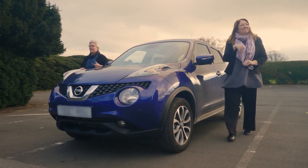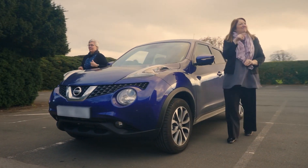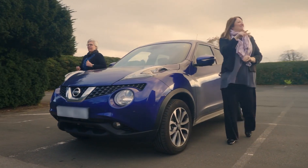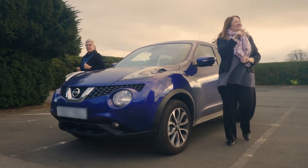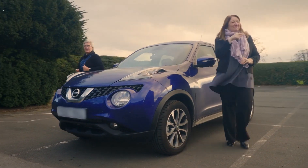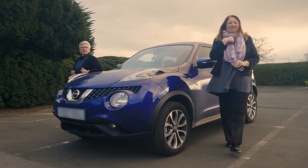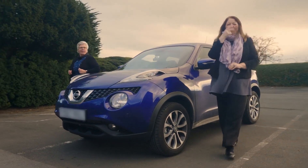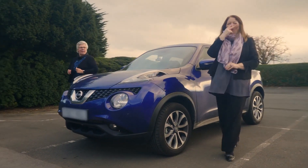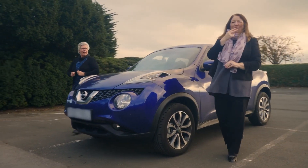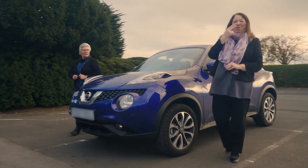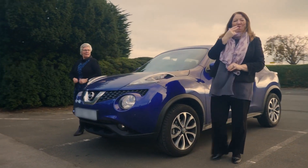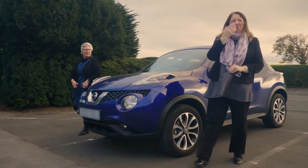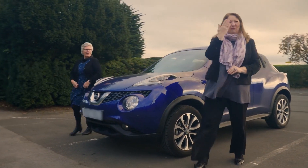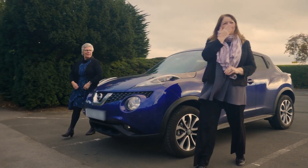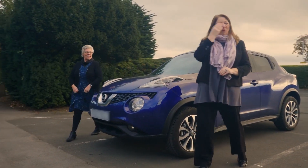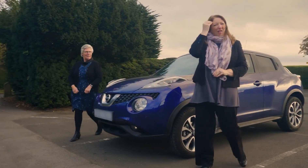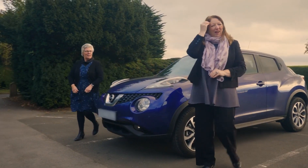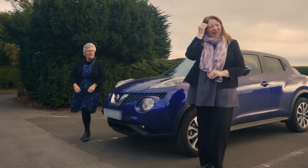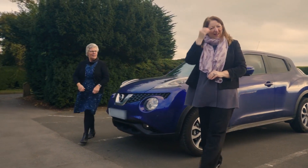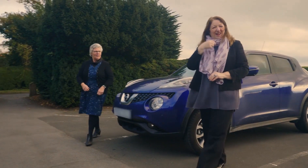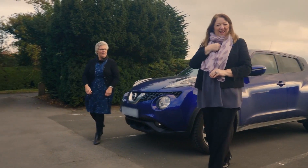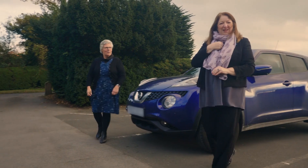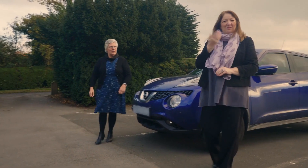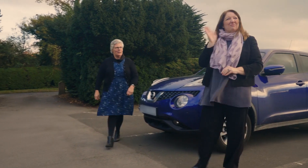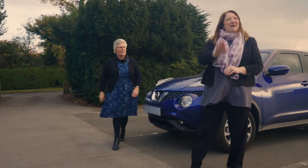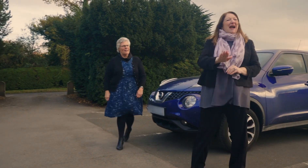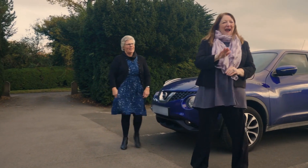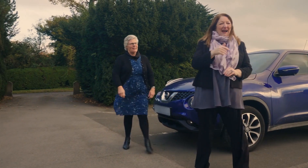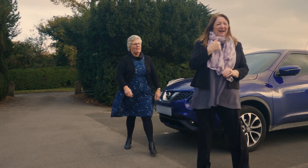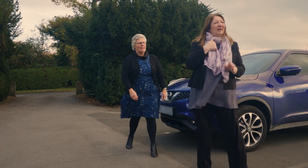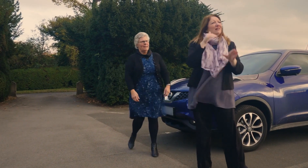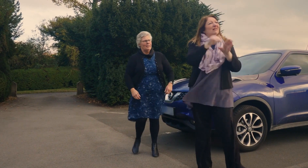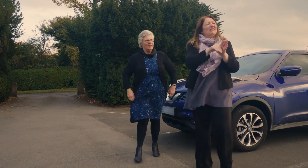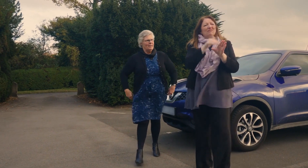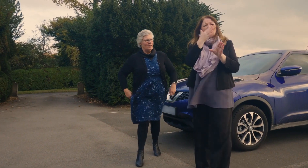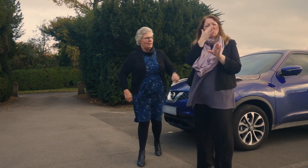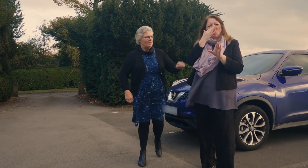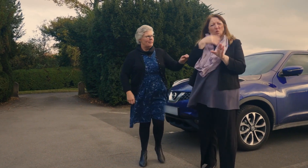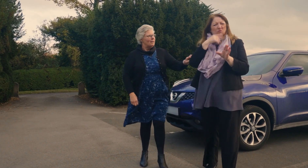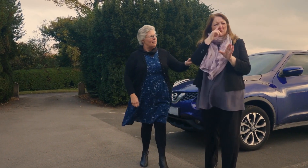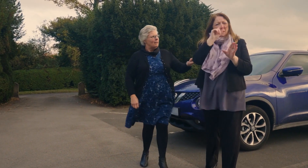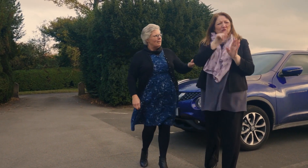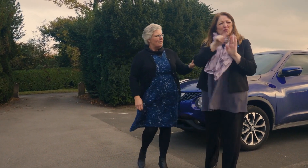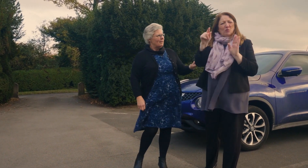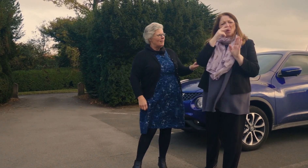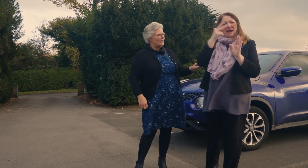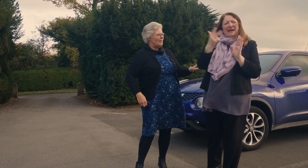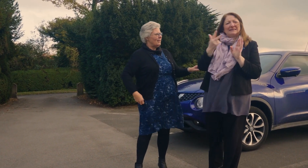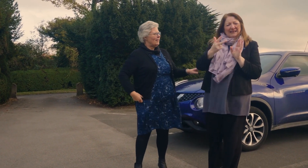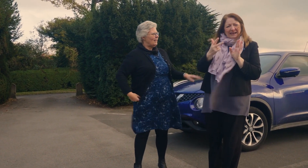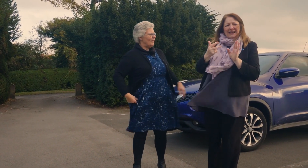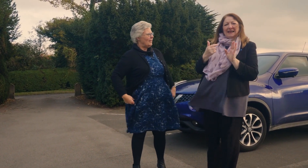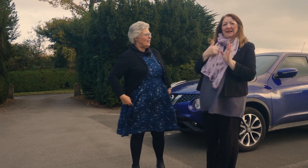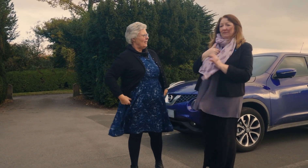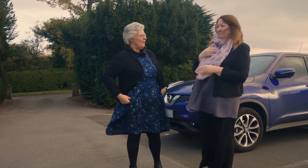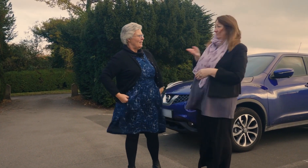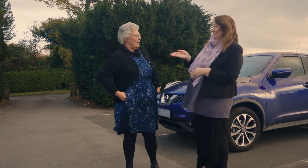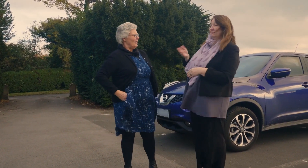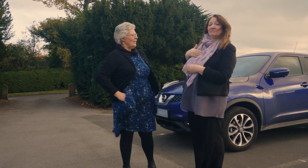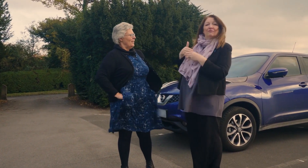So, this is my old school. I came here aged 11 and left at 18. It feels so strange to be back here after all this time.